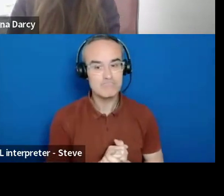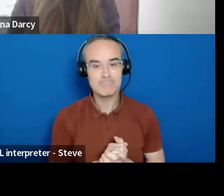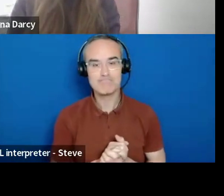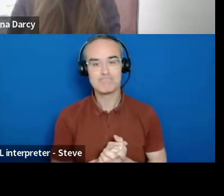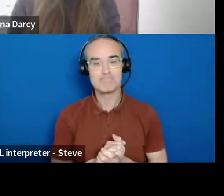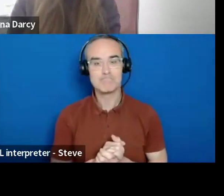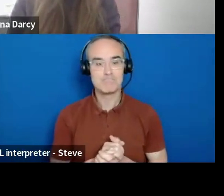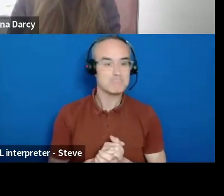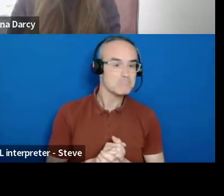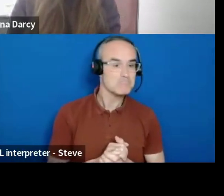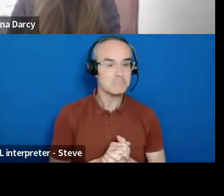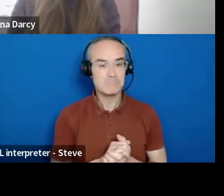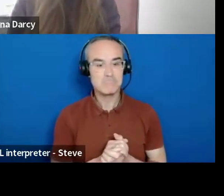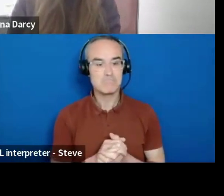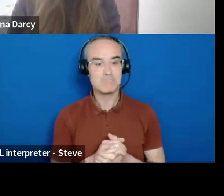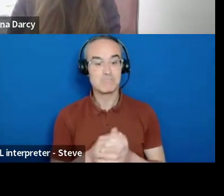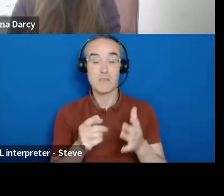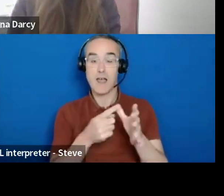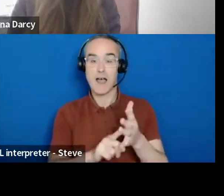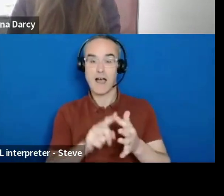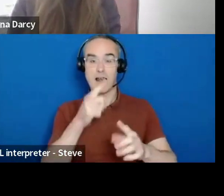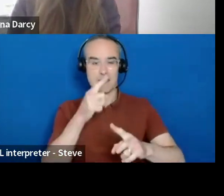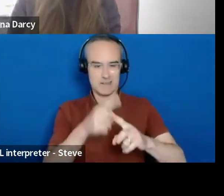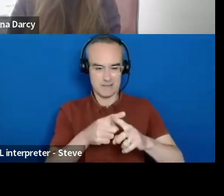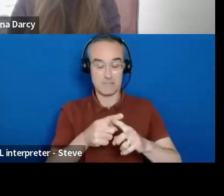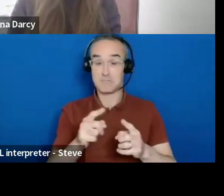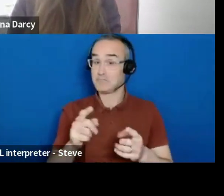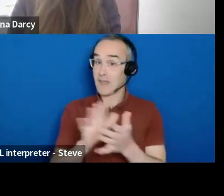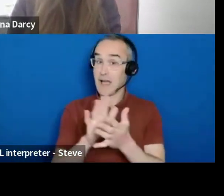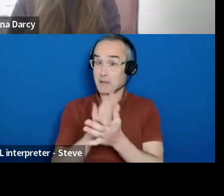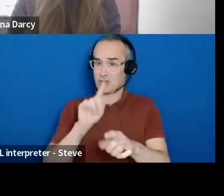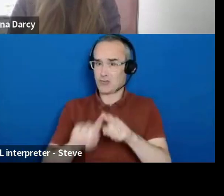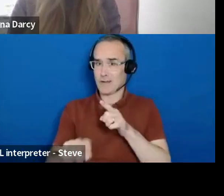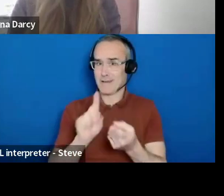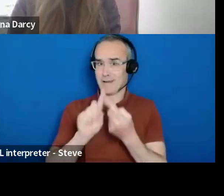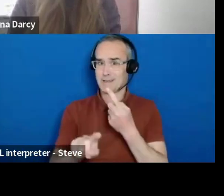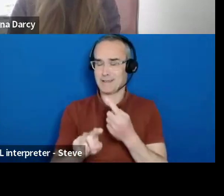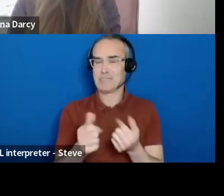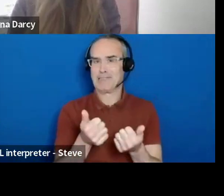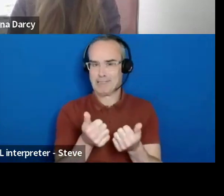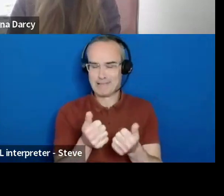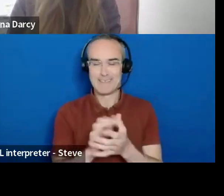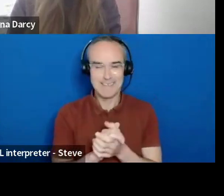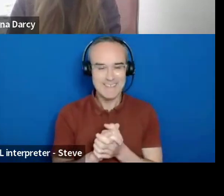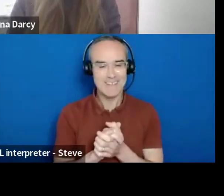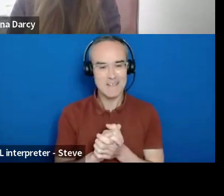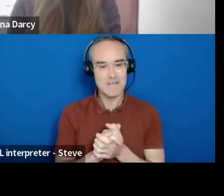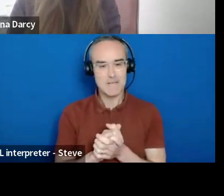I don't know Alex: I'm, I'm, I'm happy happy to try and answer that. So my role, as I said,